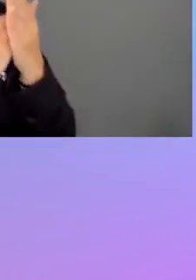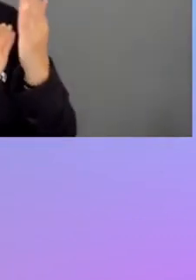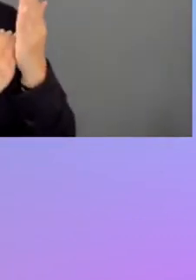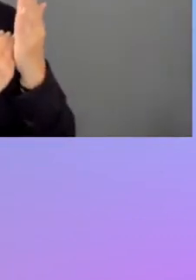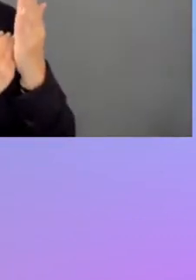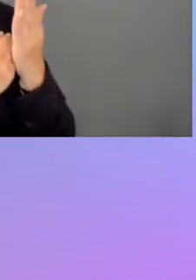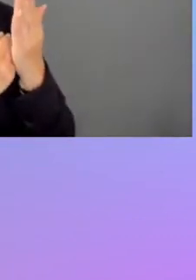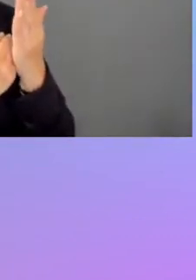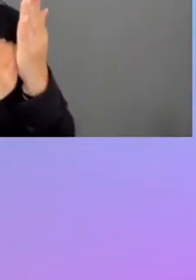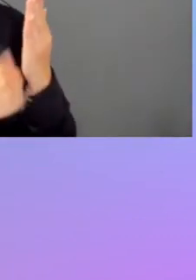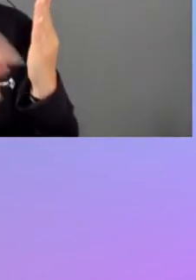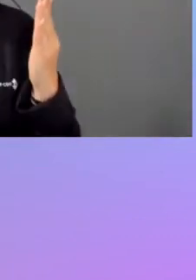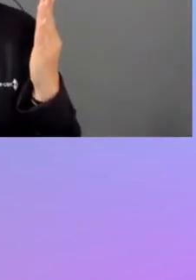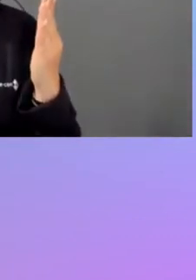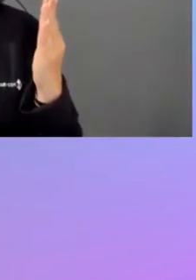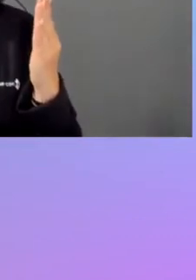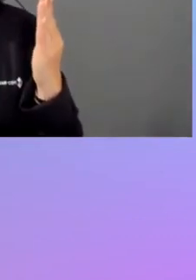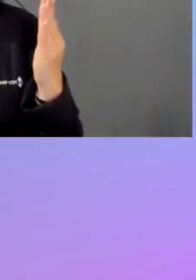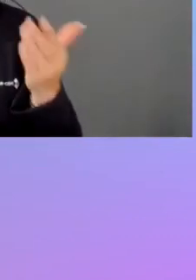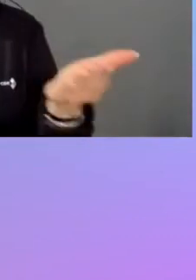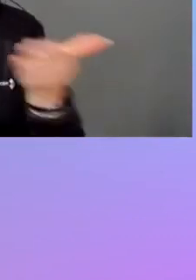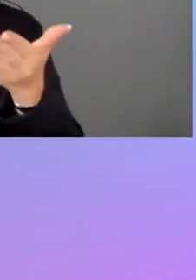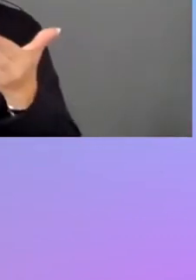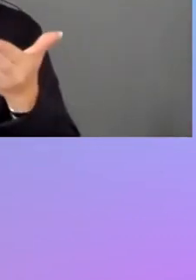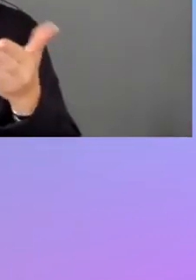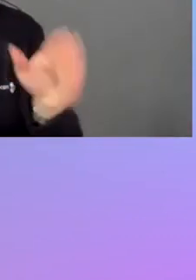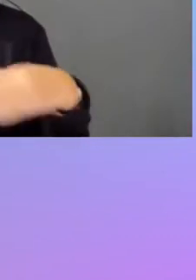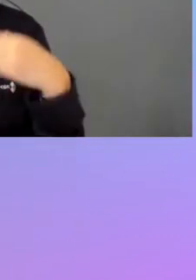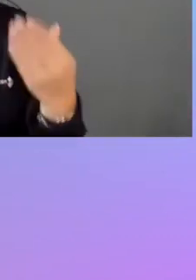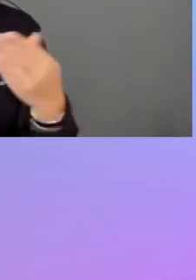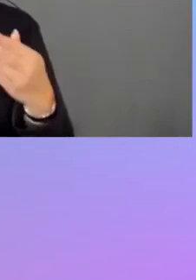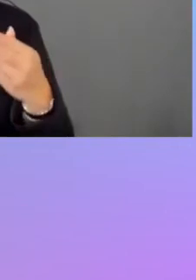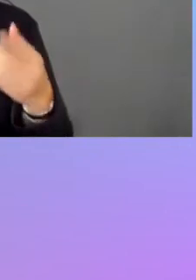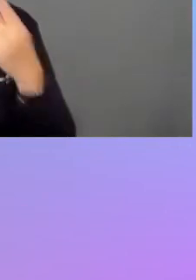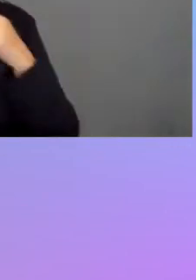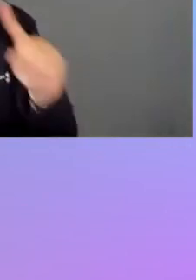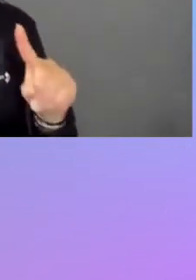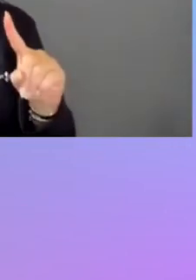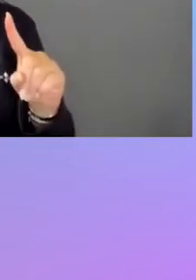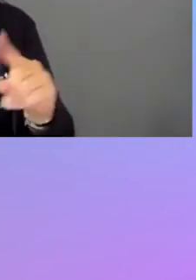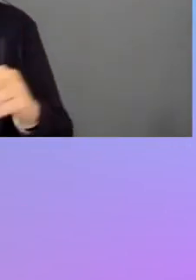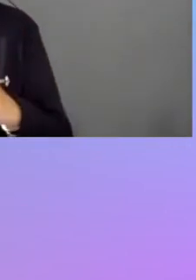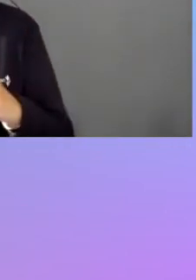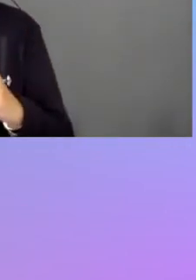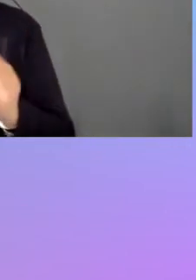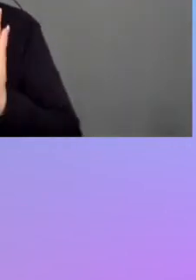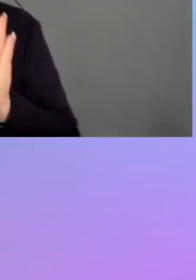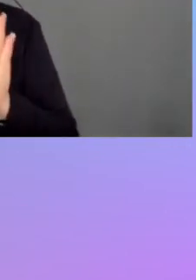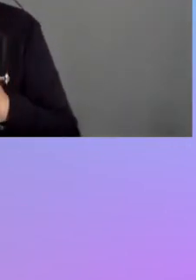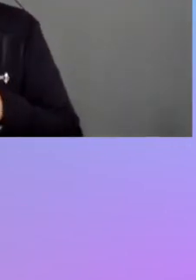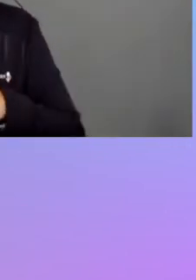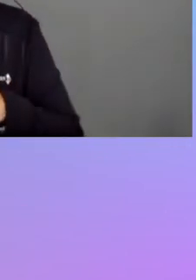factors surrounding the specific communication, but the regulations have a list of things that could be